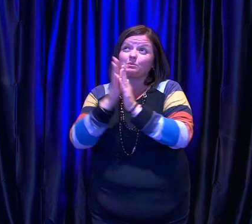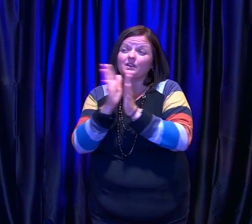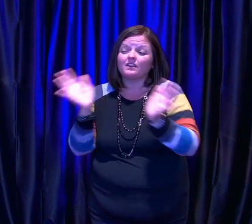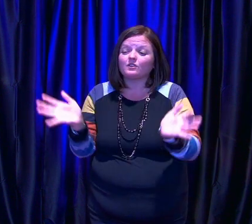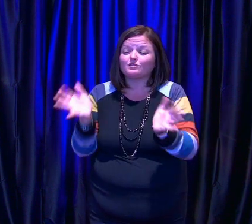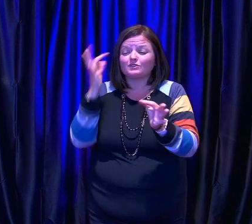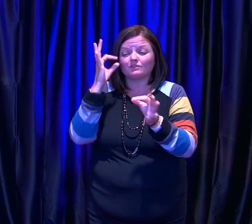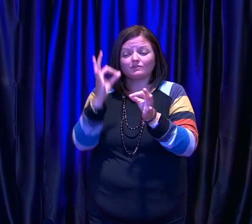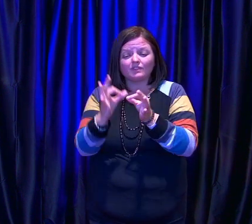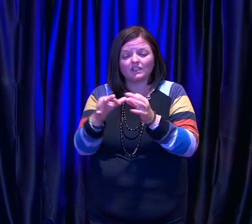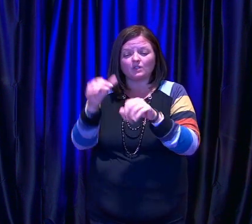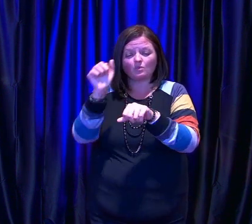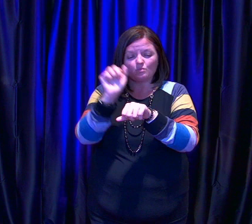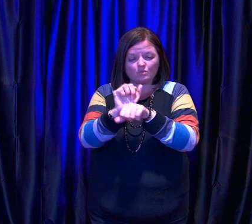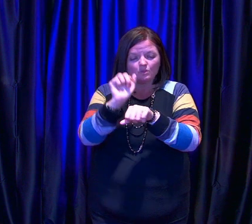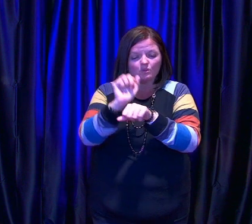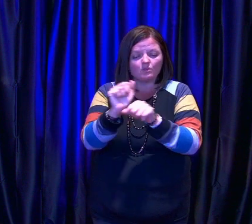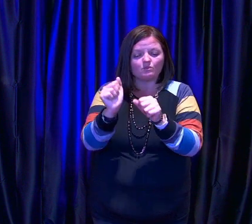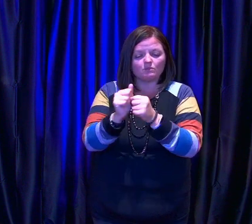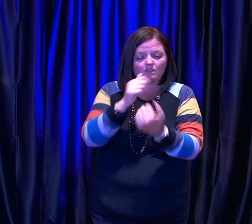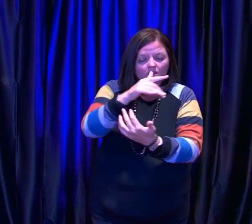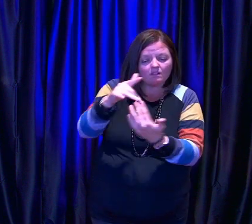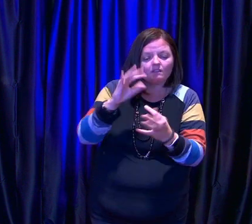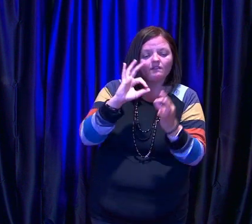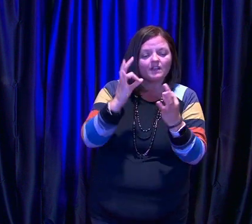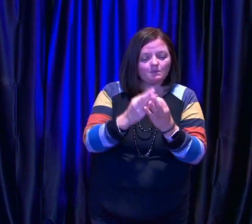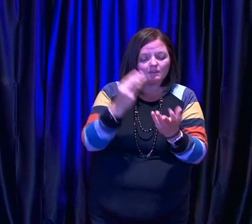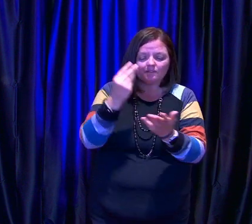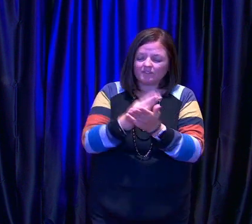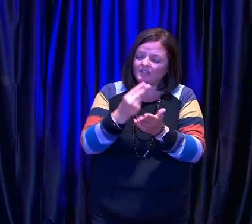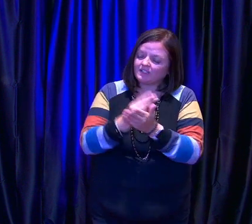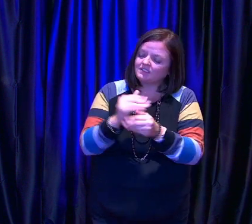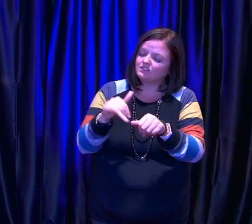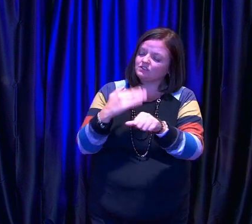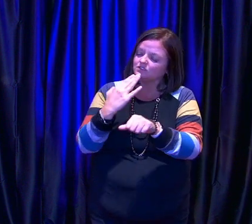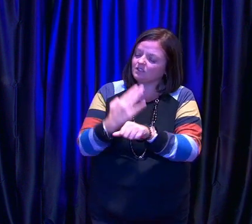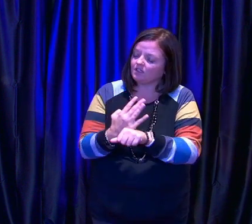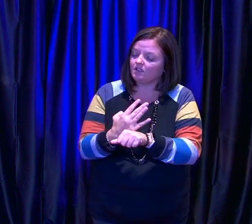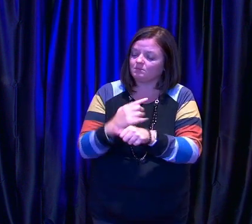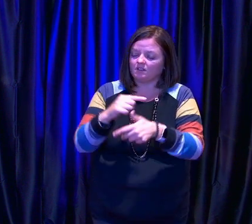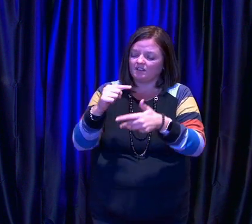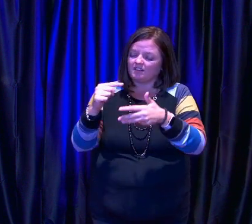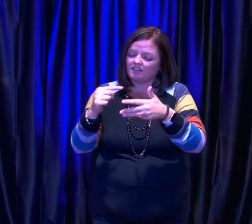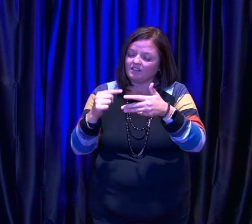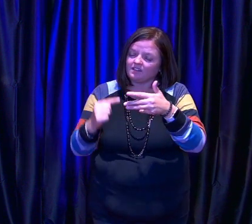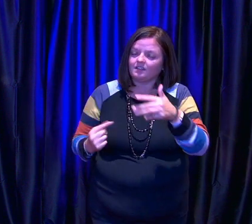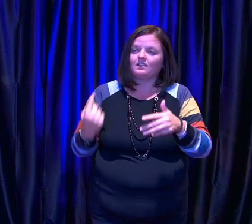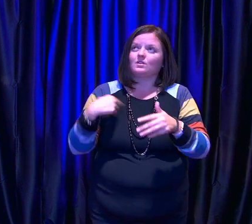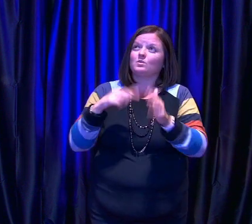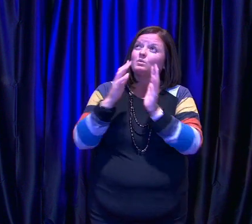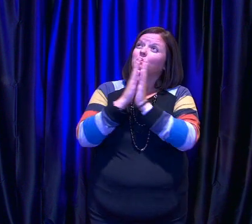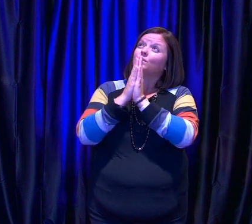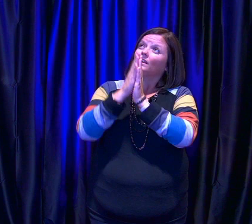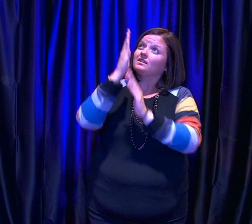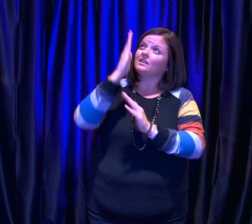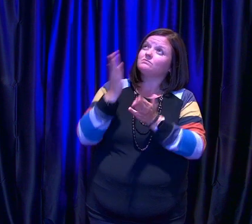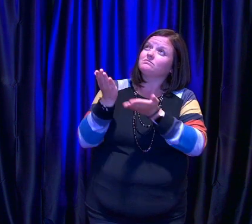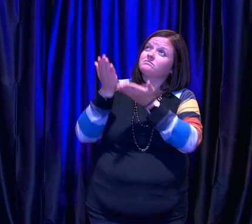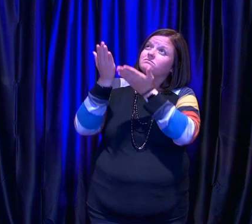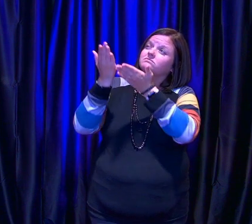would you work with their families and their finances and jobs and Lord just all of these things we pray God that you would